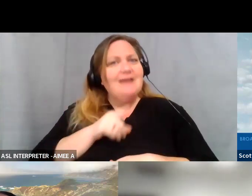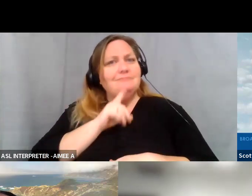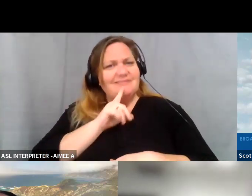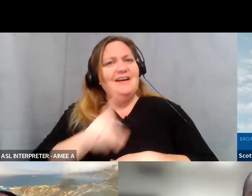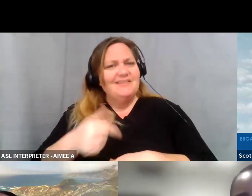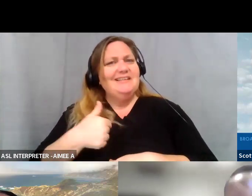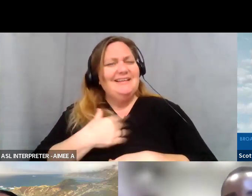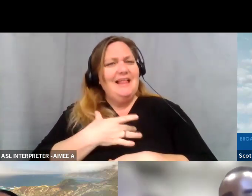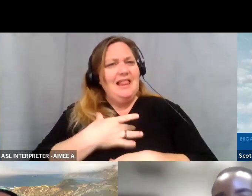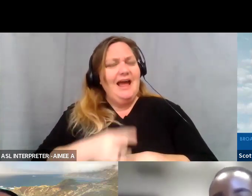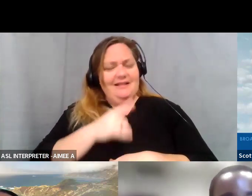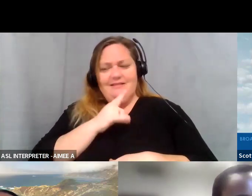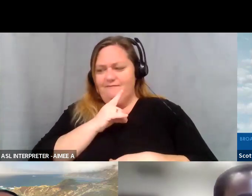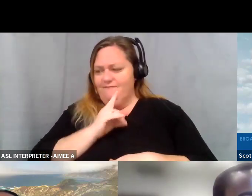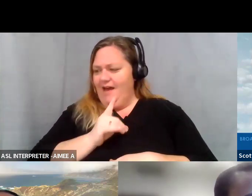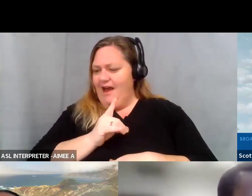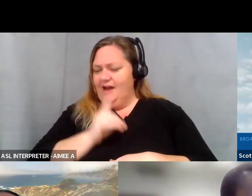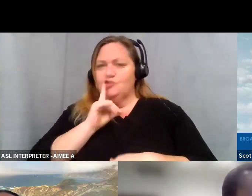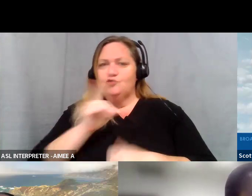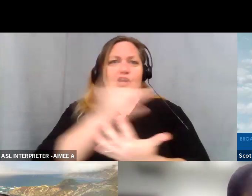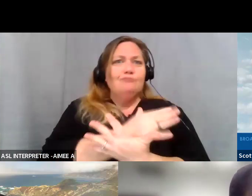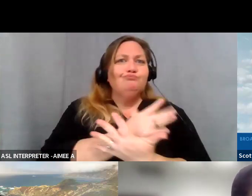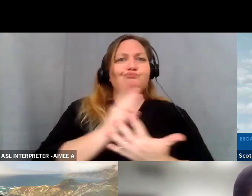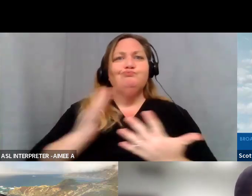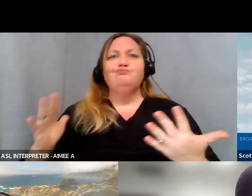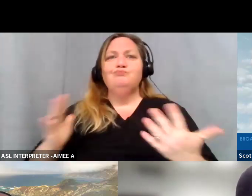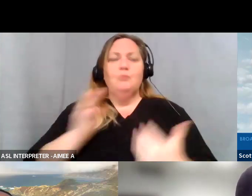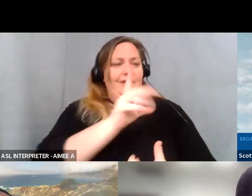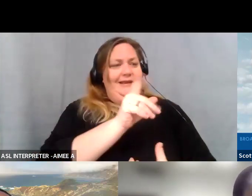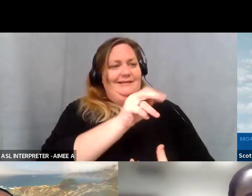like the fact that it's pretty much spread out in terms of digital literacy, digital navigation